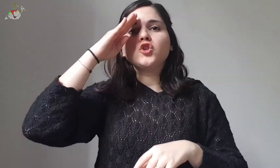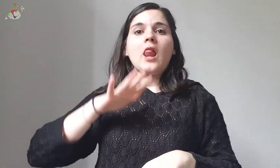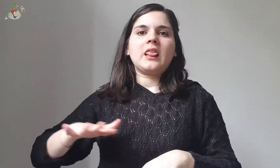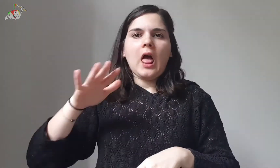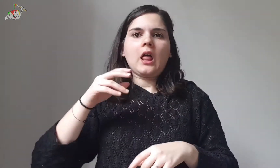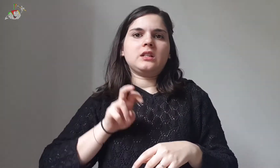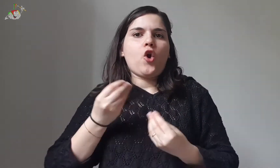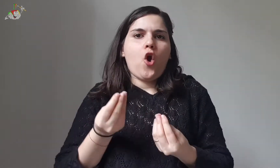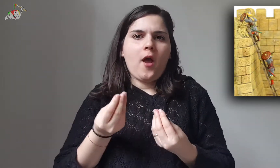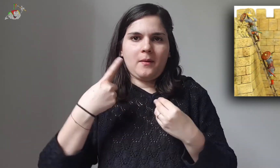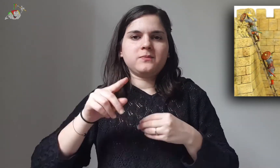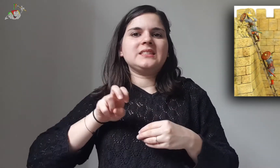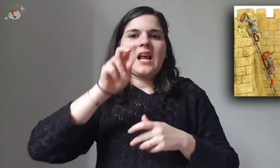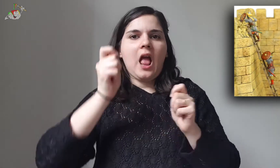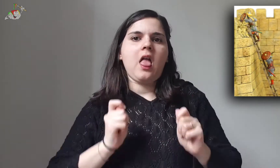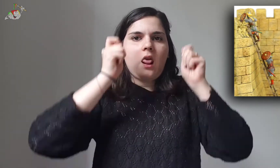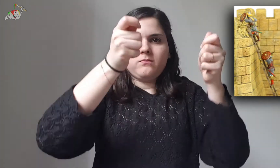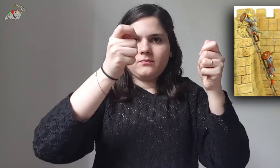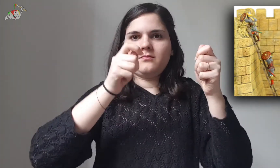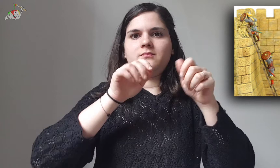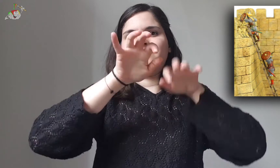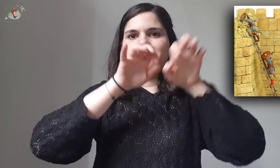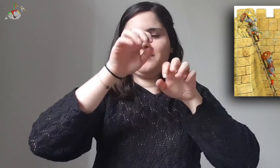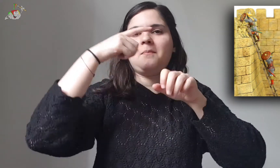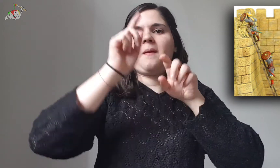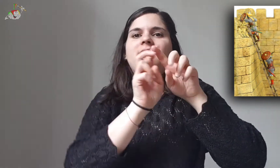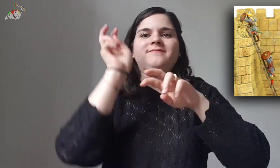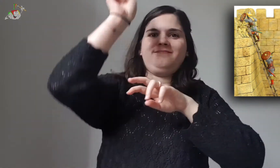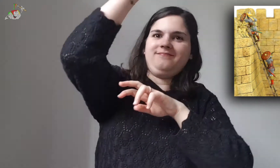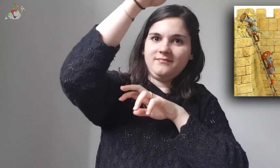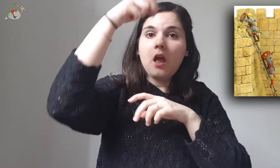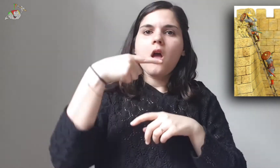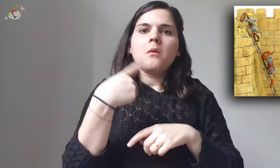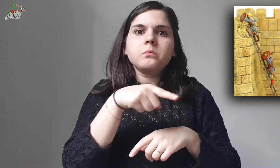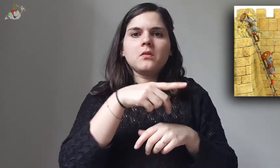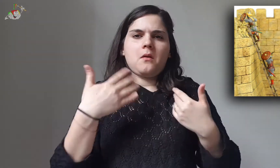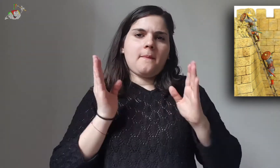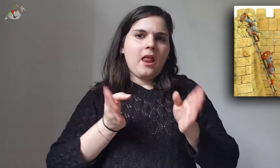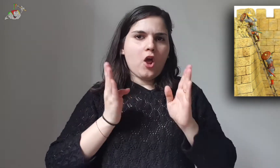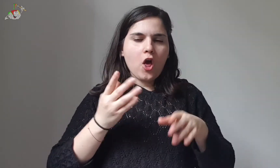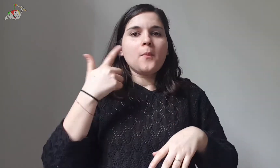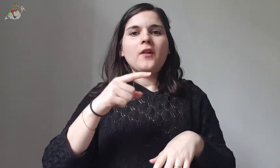To be able to climb over the walls the soldiers used the ladder and it was dangerous because